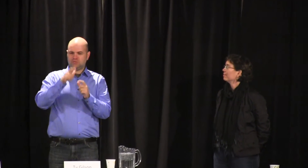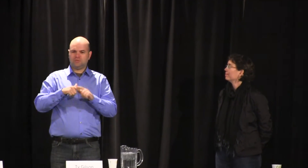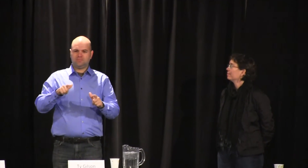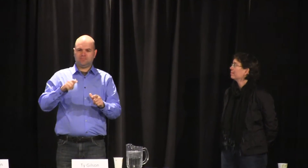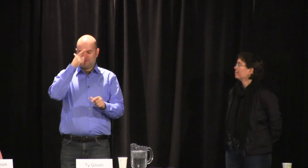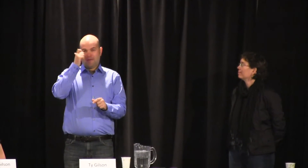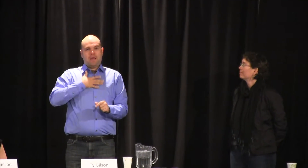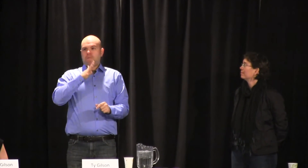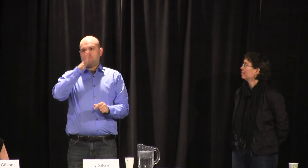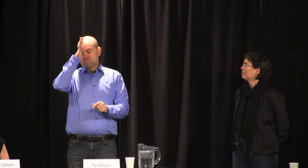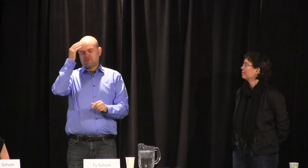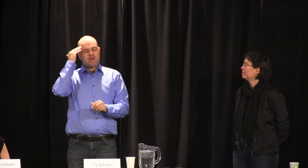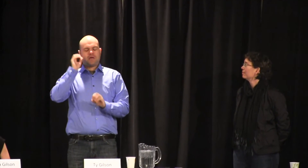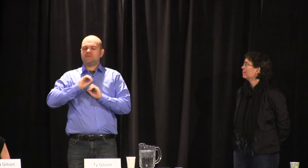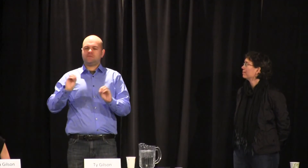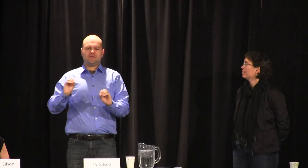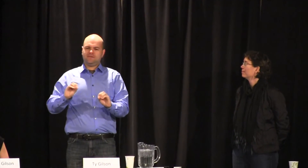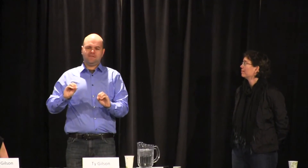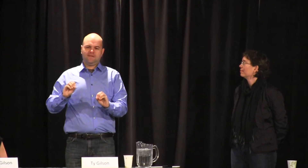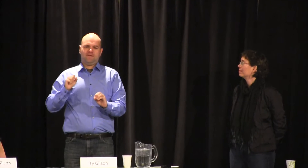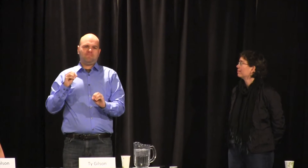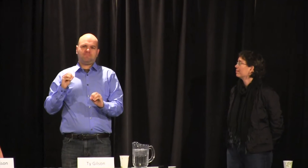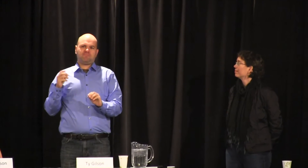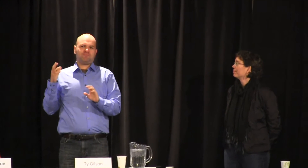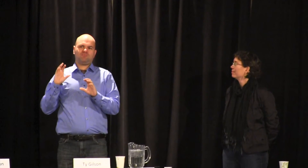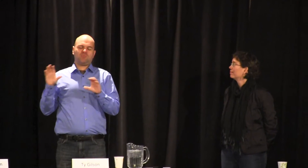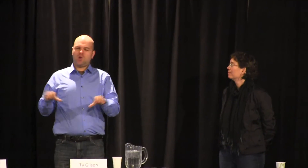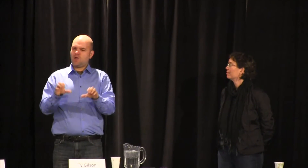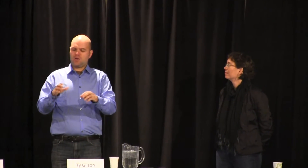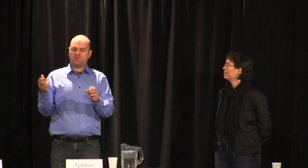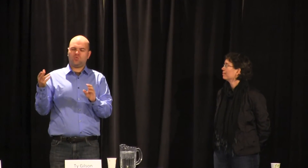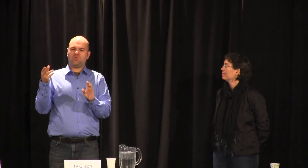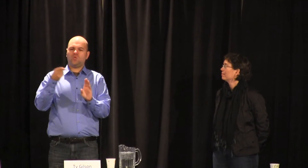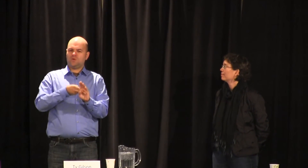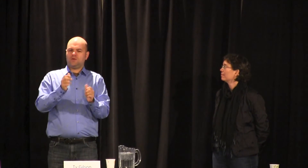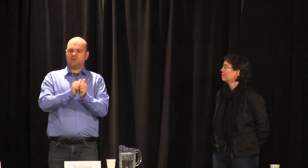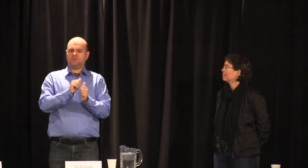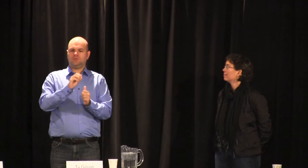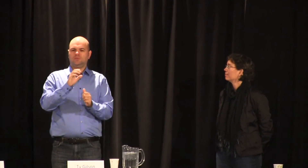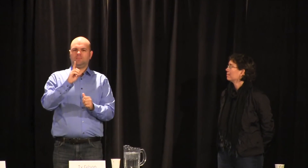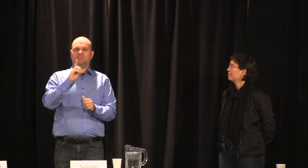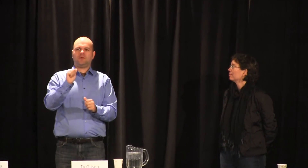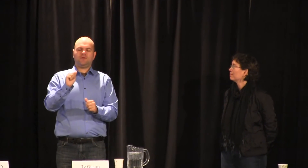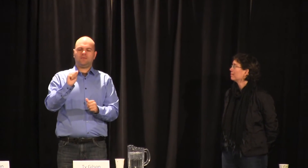and throughout school, I really, you know, my parents didn't know any sign language or anything,